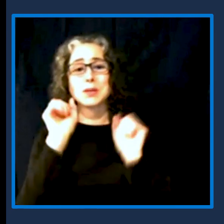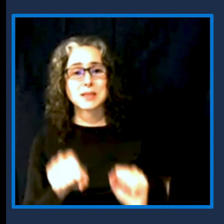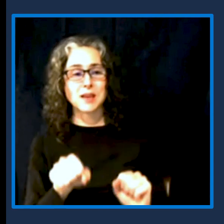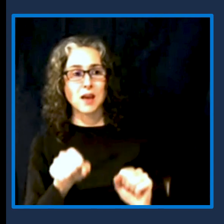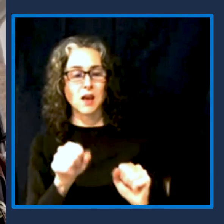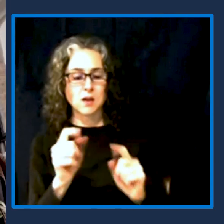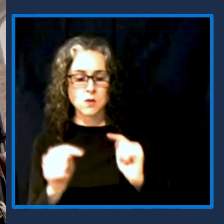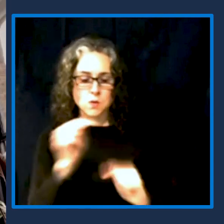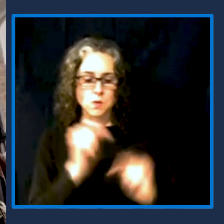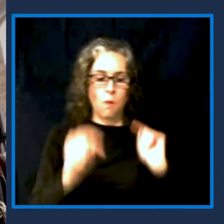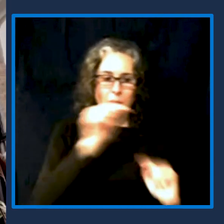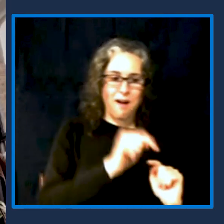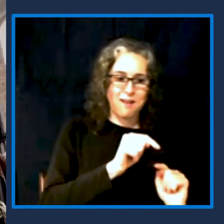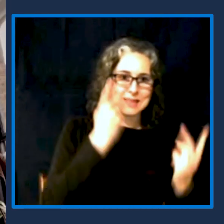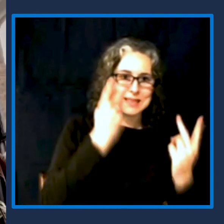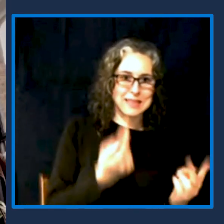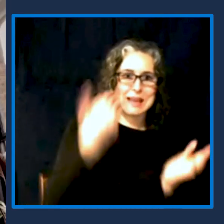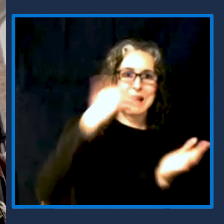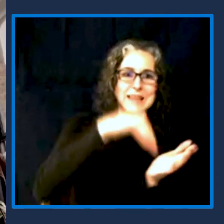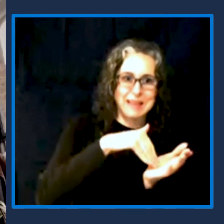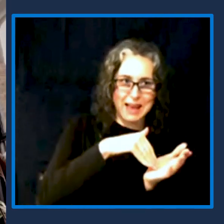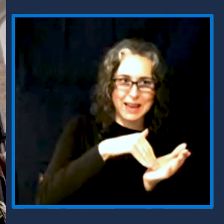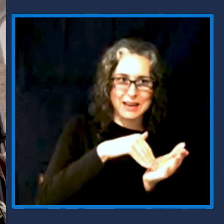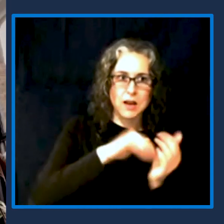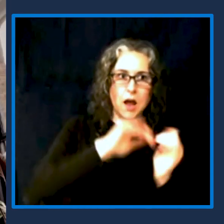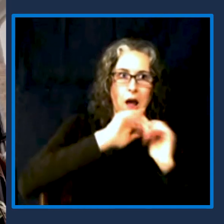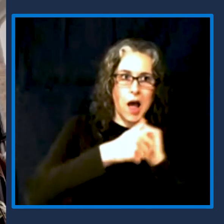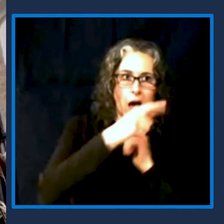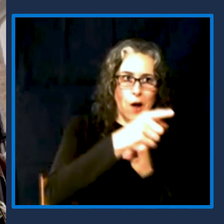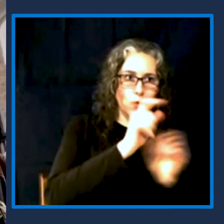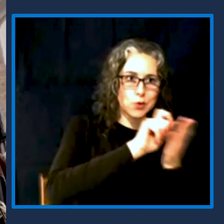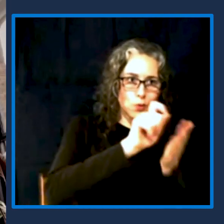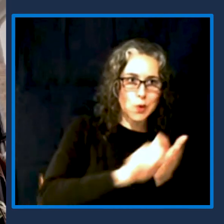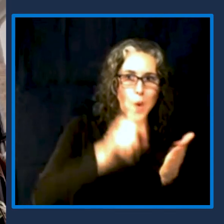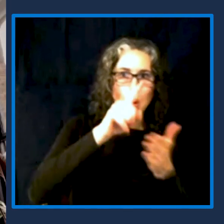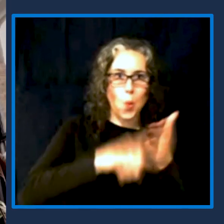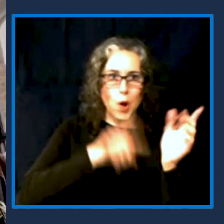this has been a really great tool to support my students when i'm not there to be able to